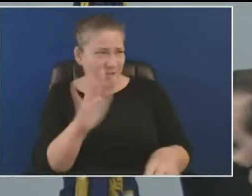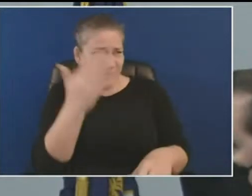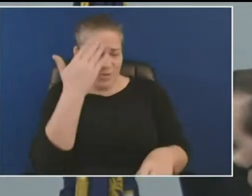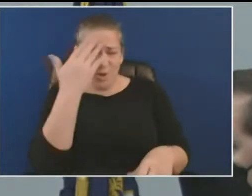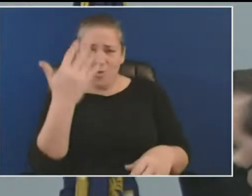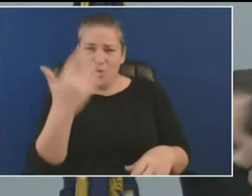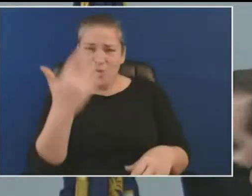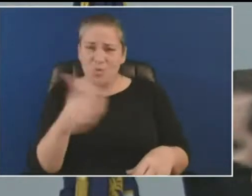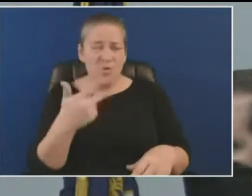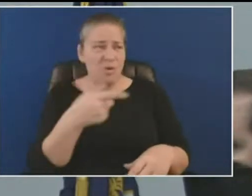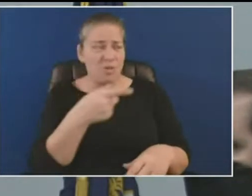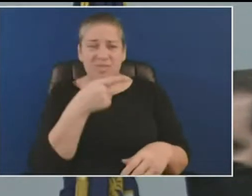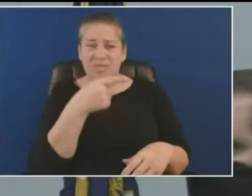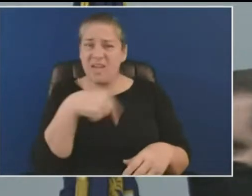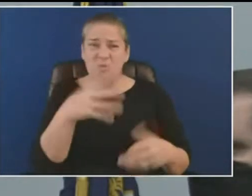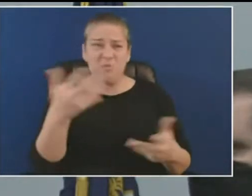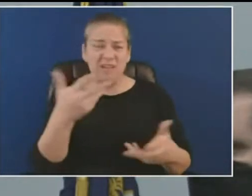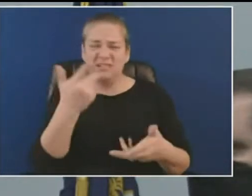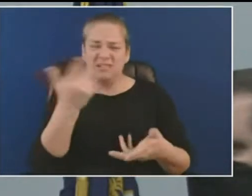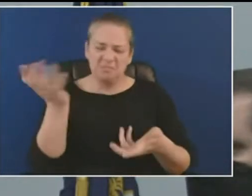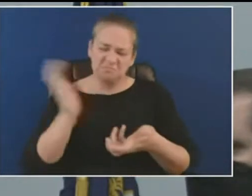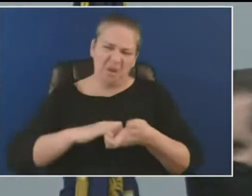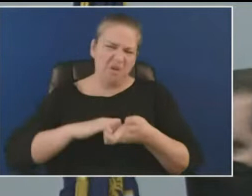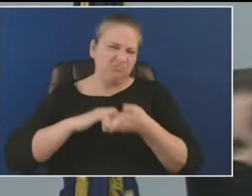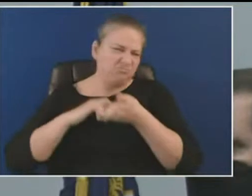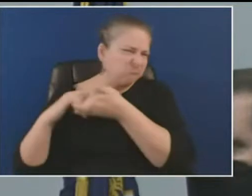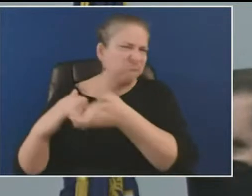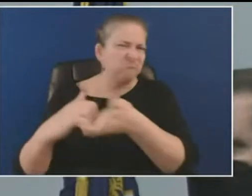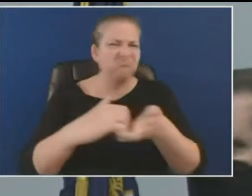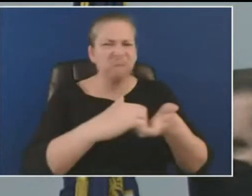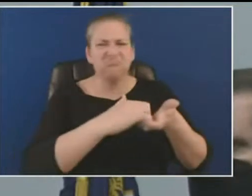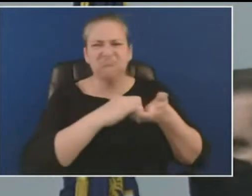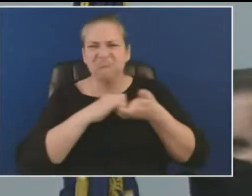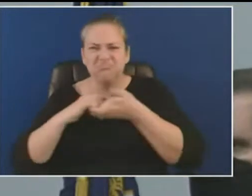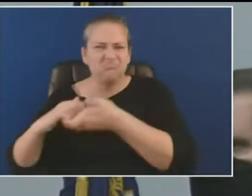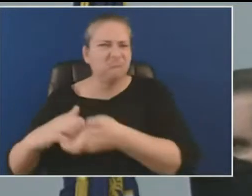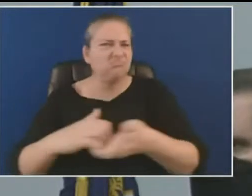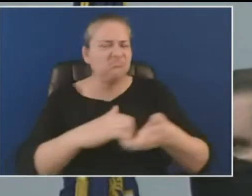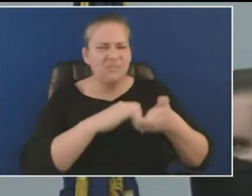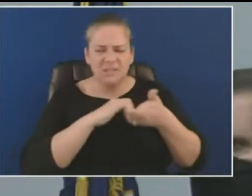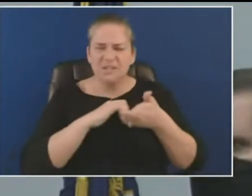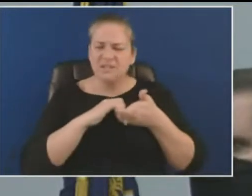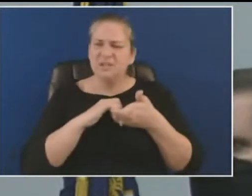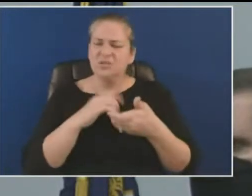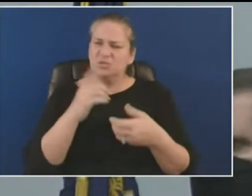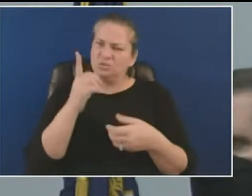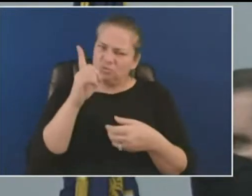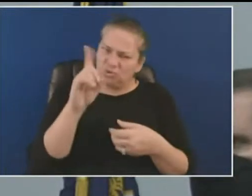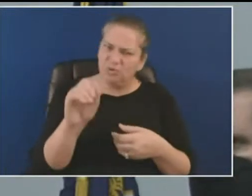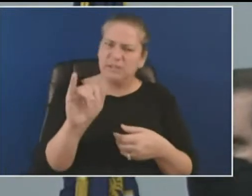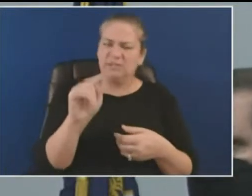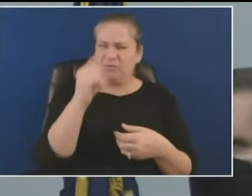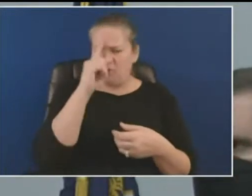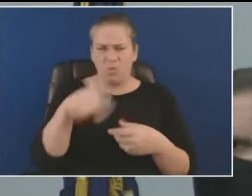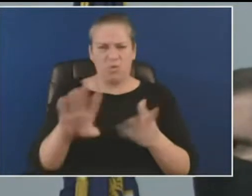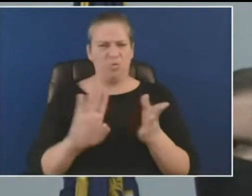engaged with because it's a joint effort where we all come together to respond to the Community's needs. And this is the the governor